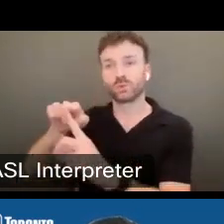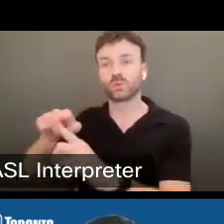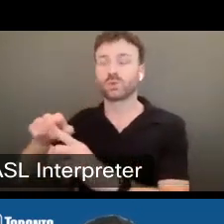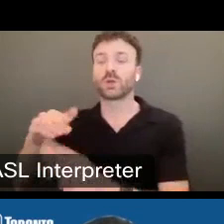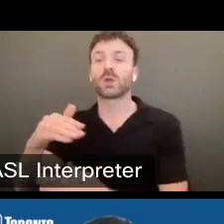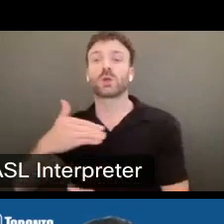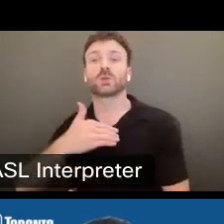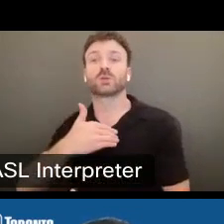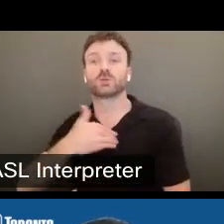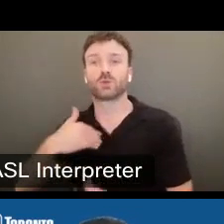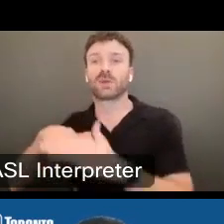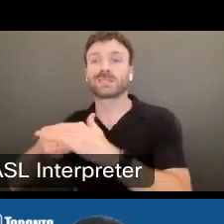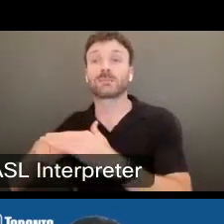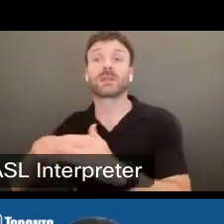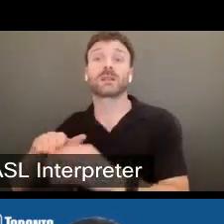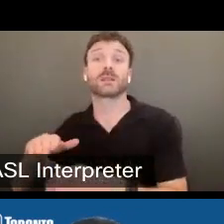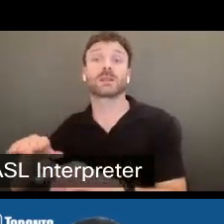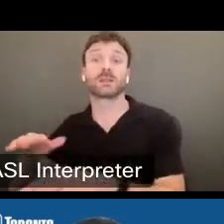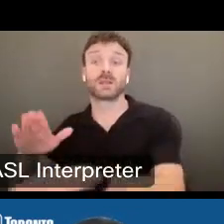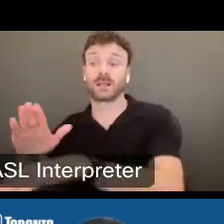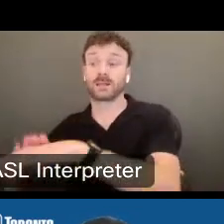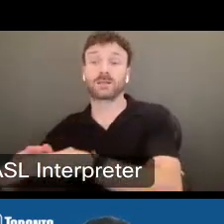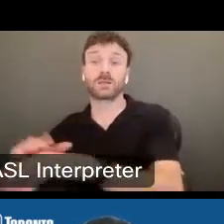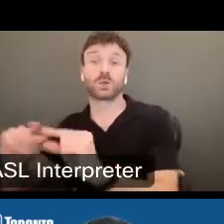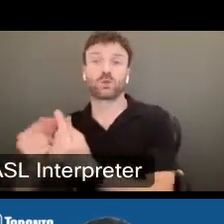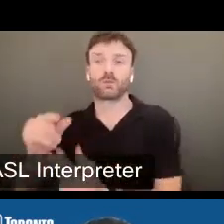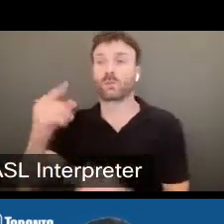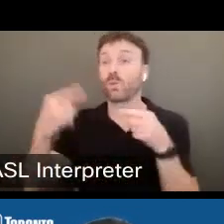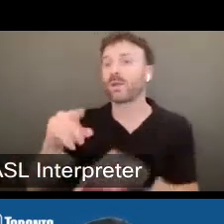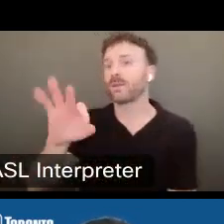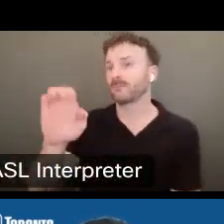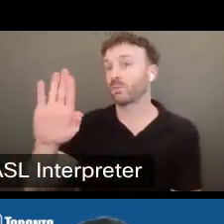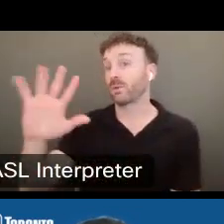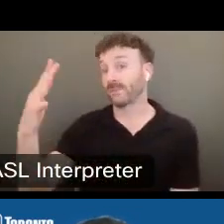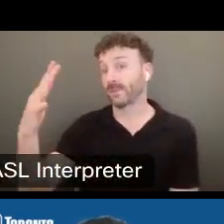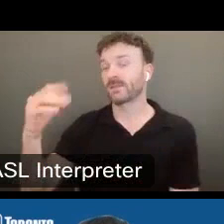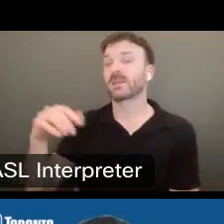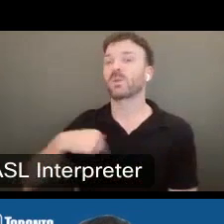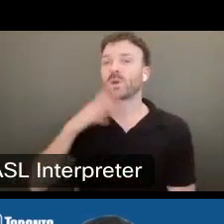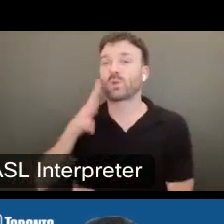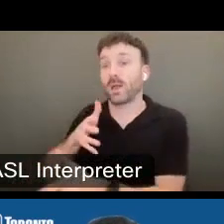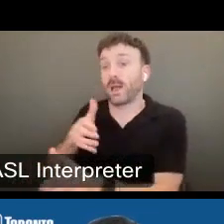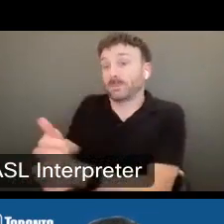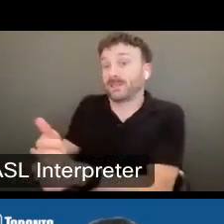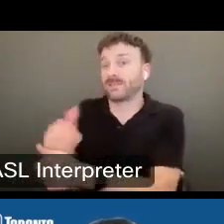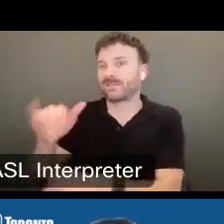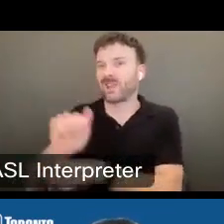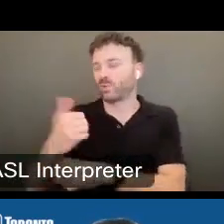on February 5, and we're going to be providing an update on that work that took place over in the fall.